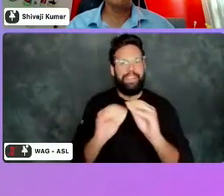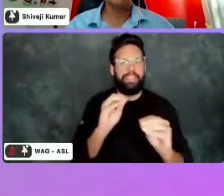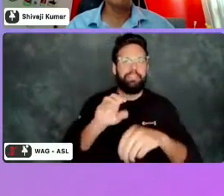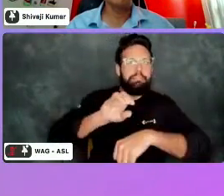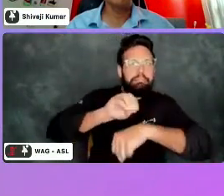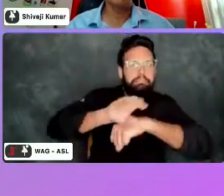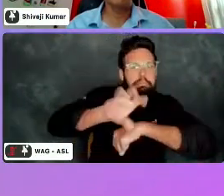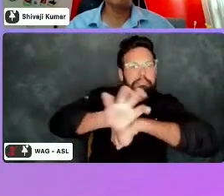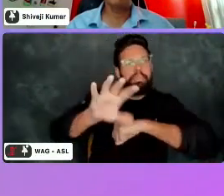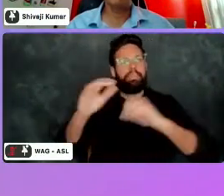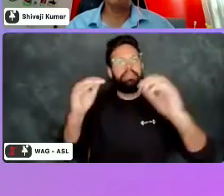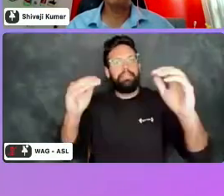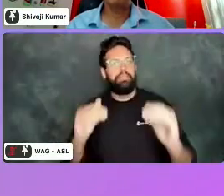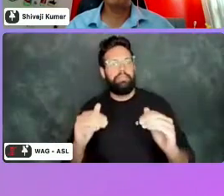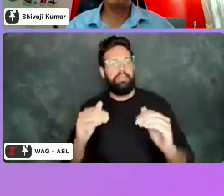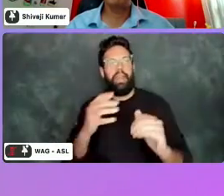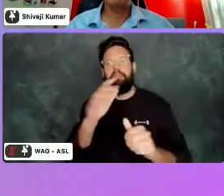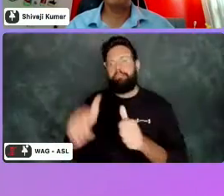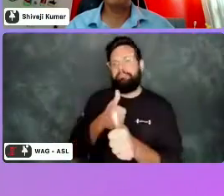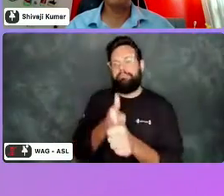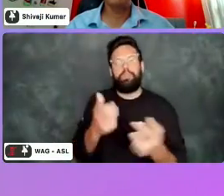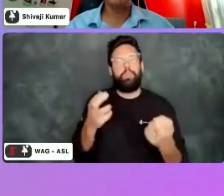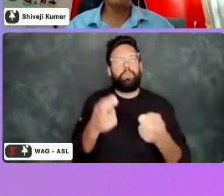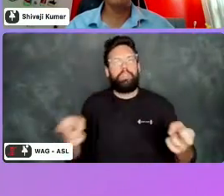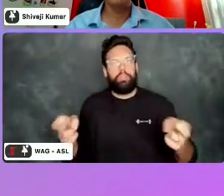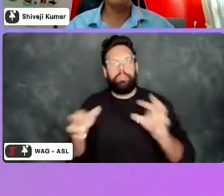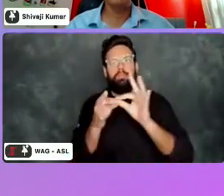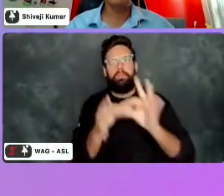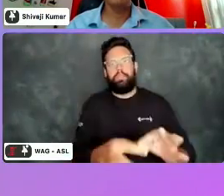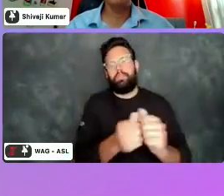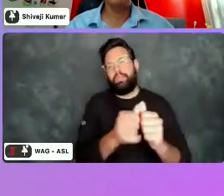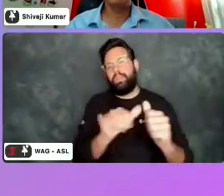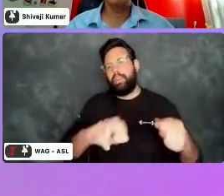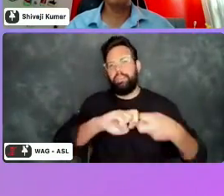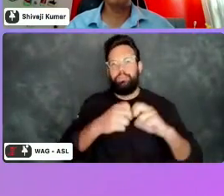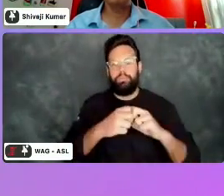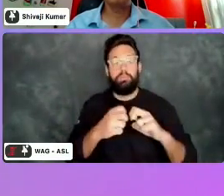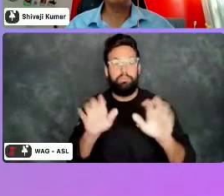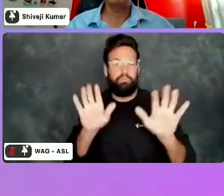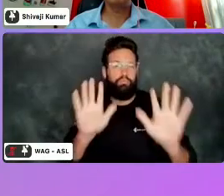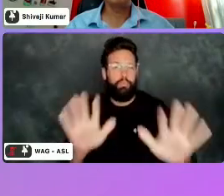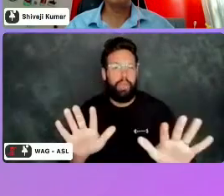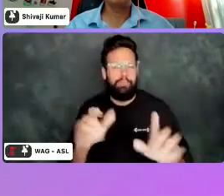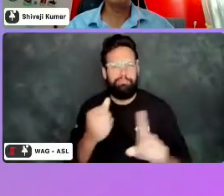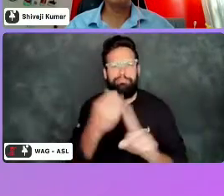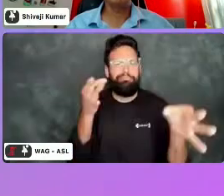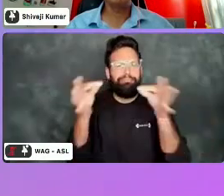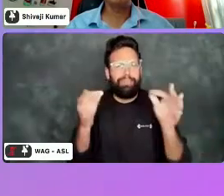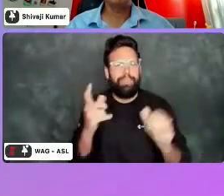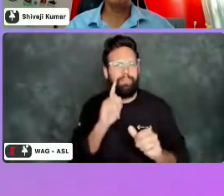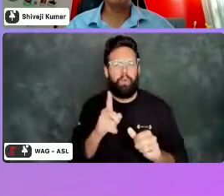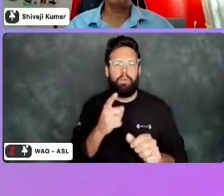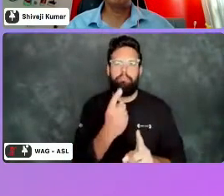on the background for the issue. That's great for an individual issue. You also might have seen the features to export,